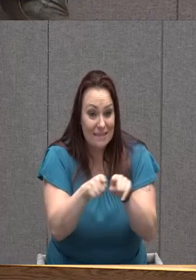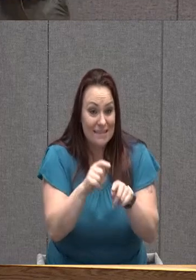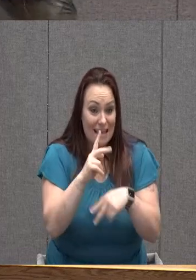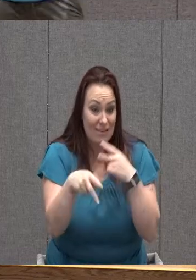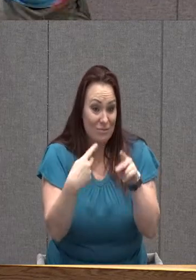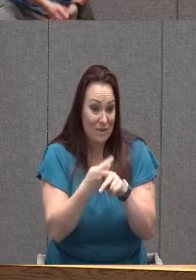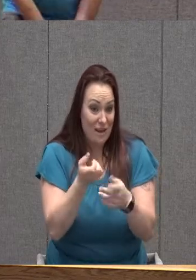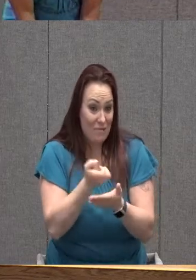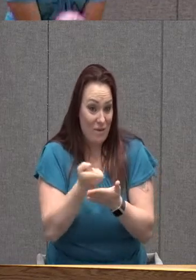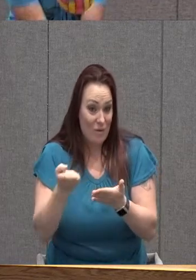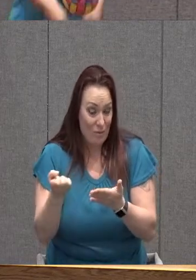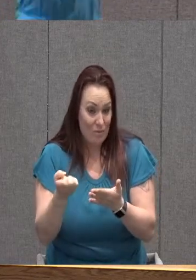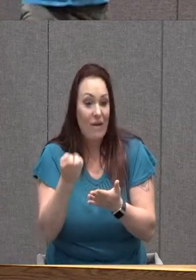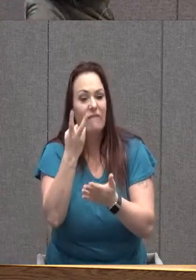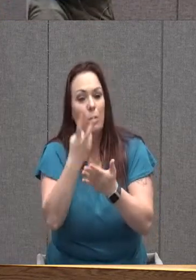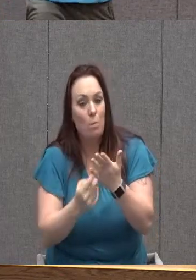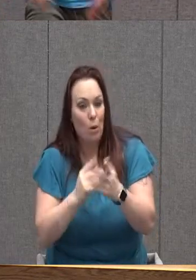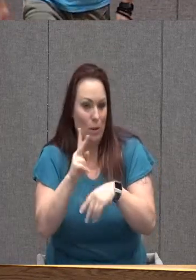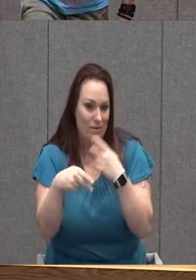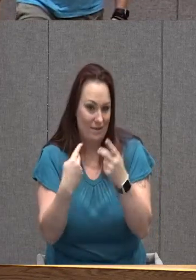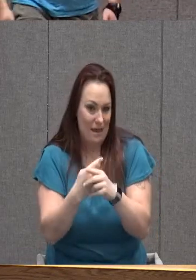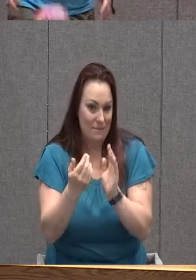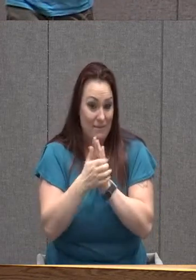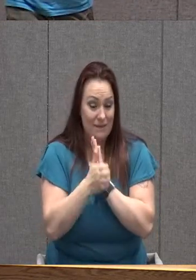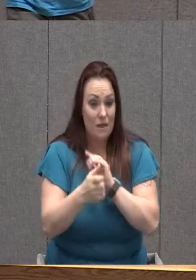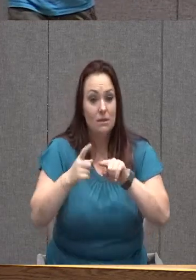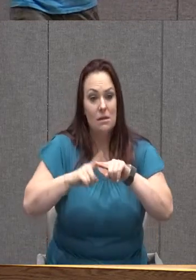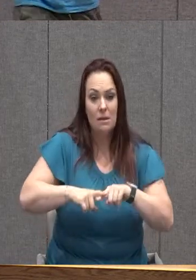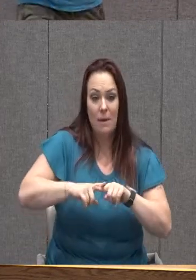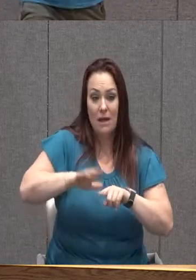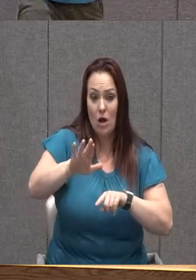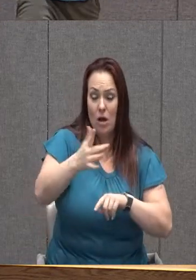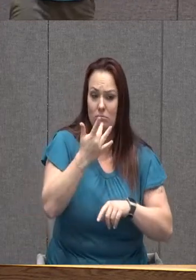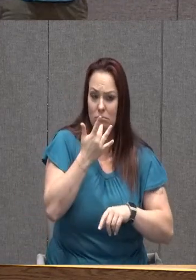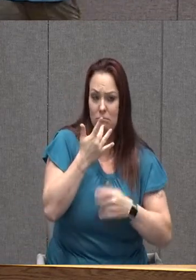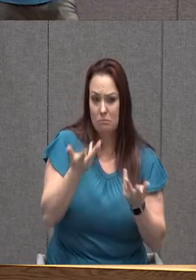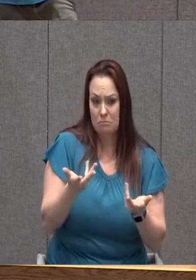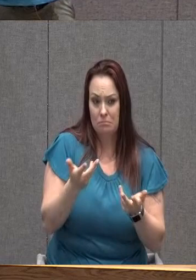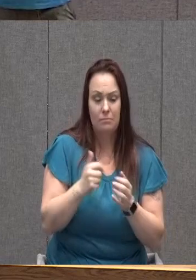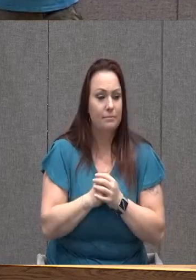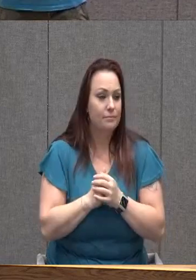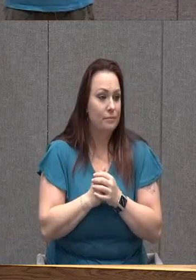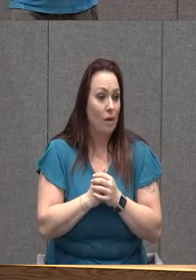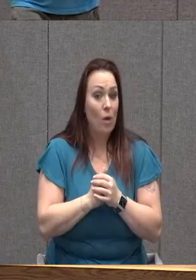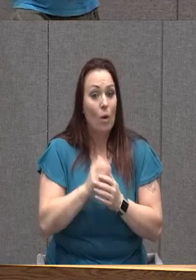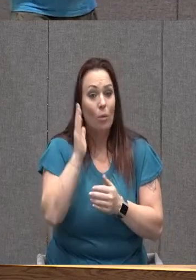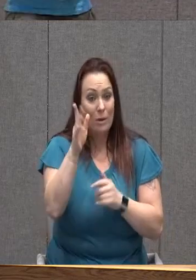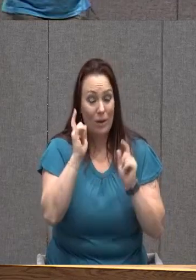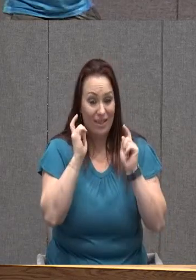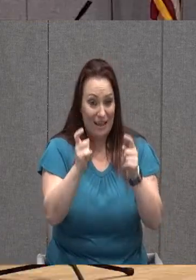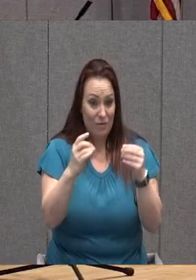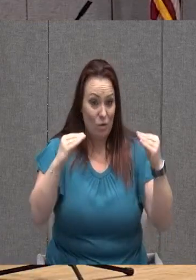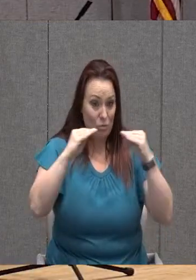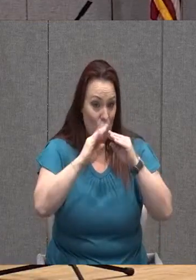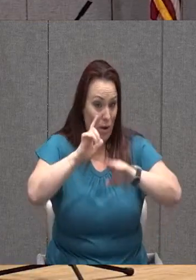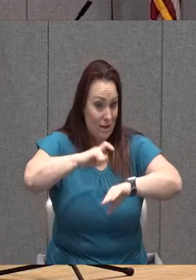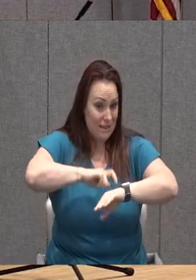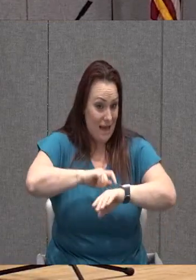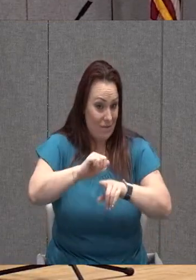for both types of skills, depending on what you would rather work on. So we're gonna give you a little bit of time to practice,